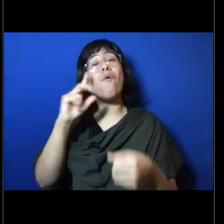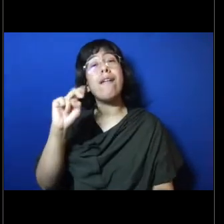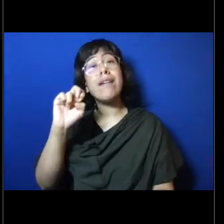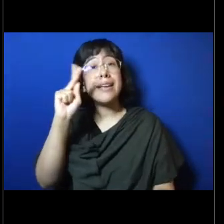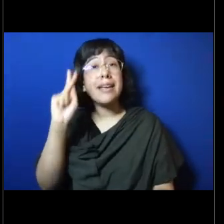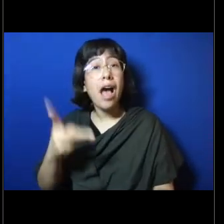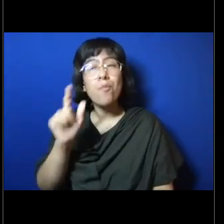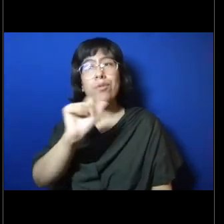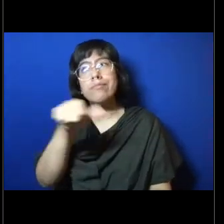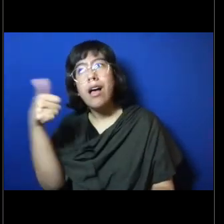to recruit to.